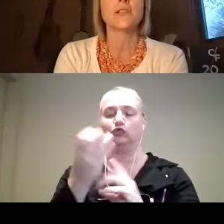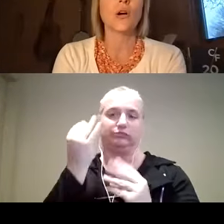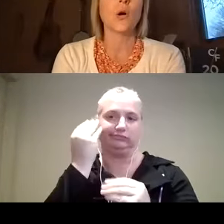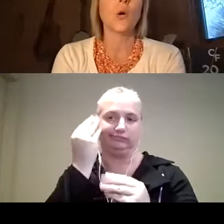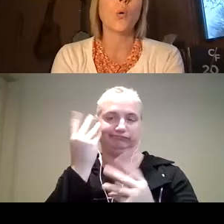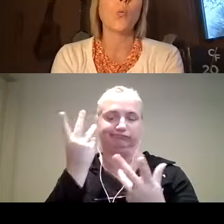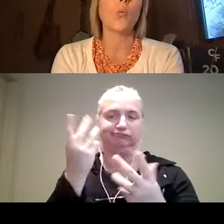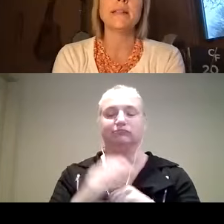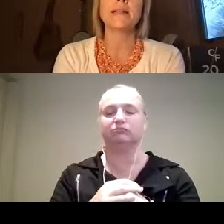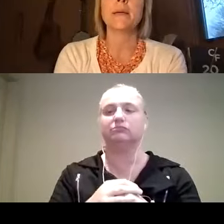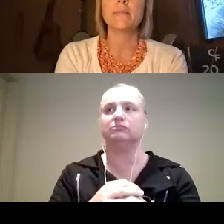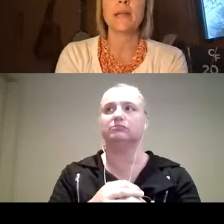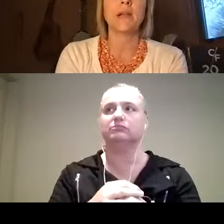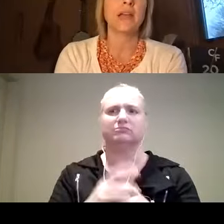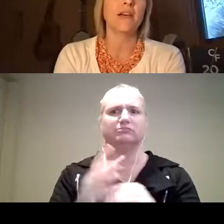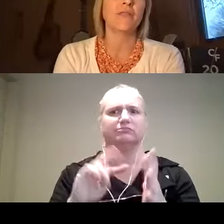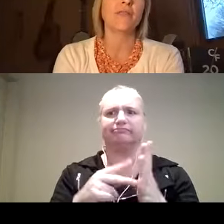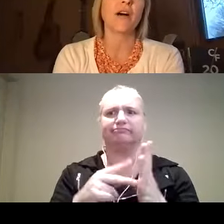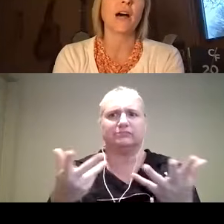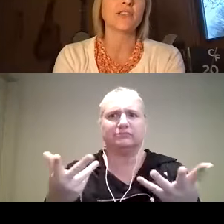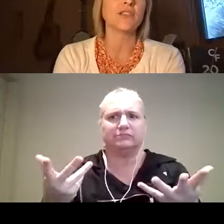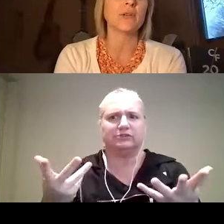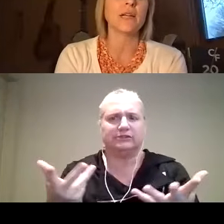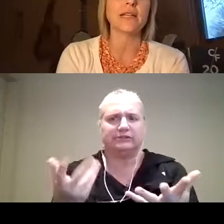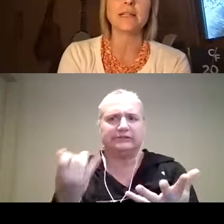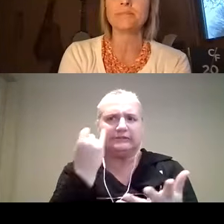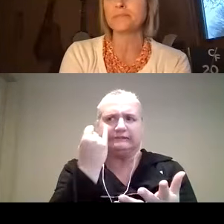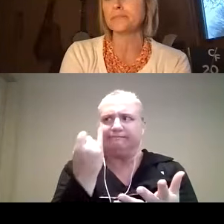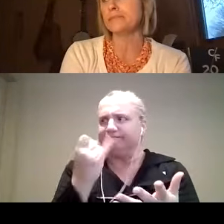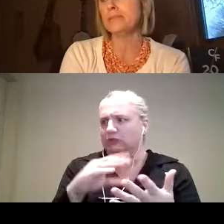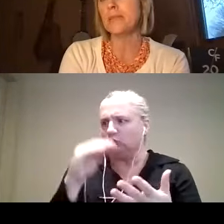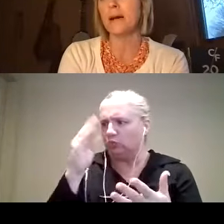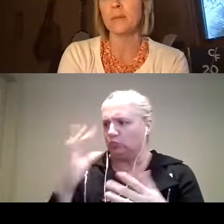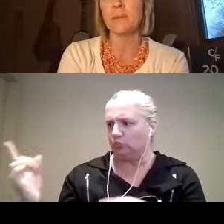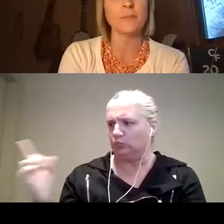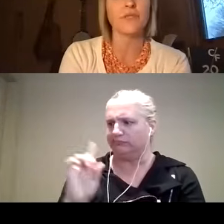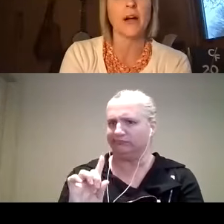So, what does it mean if a student comes from a family